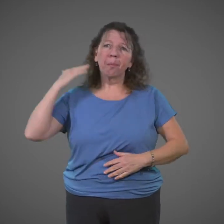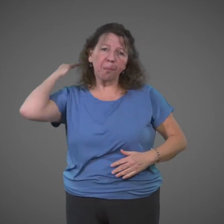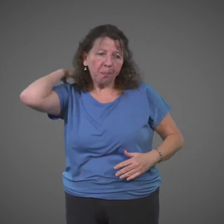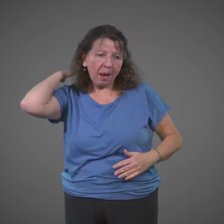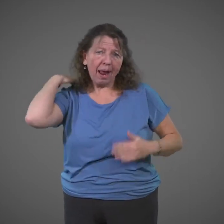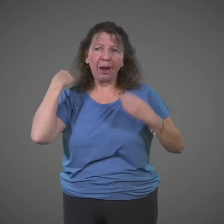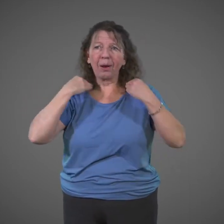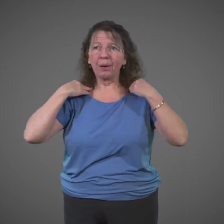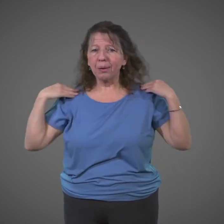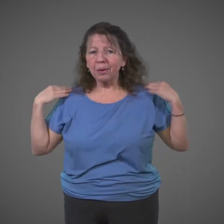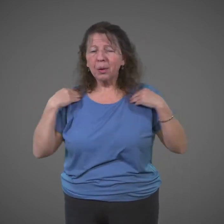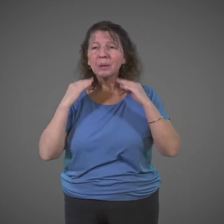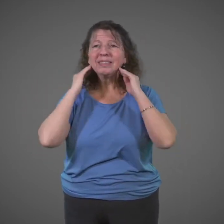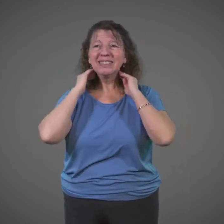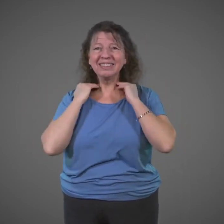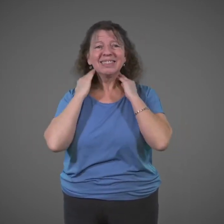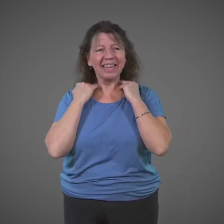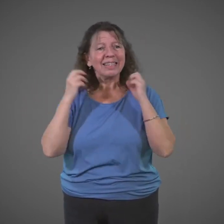or neck, or even spread down your body.